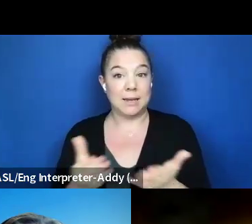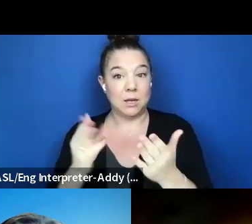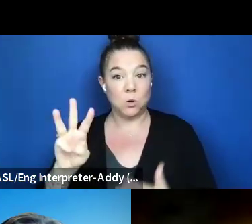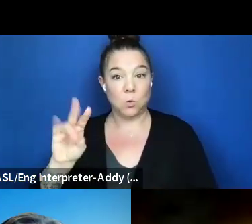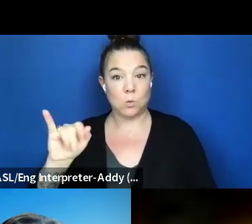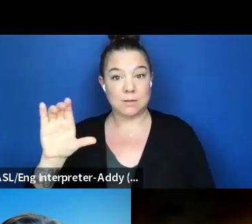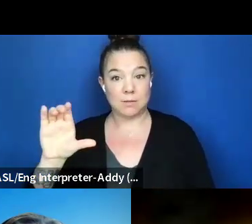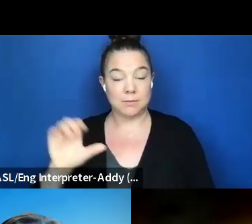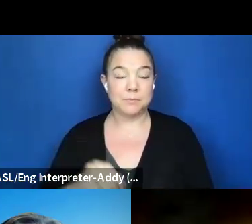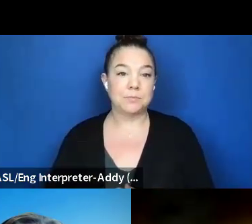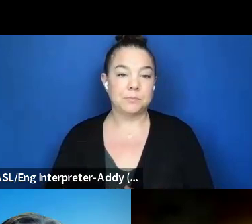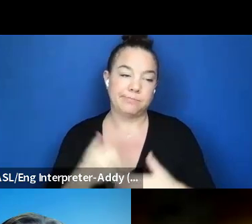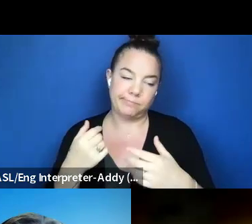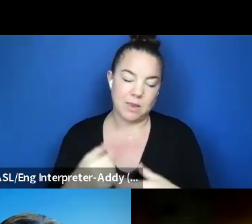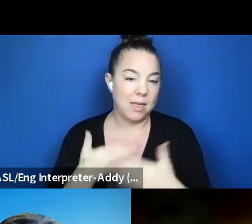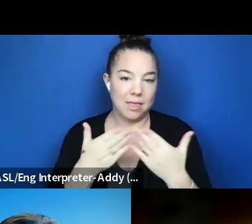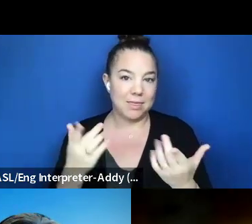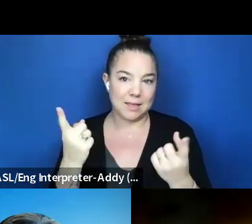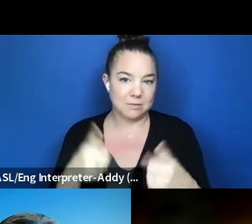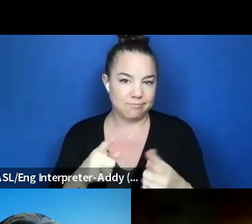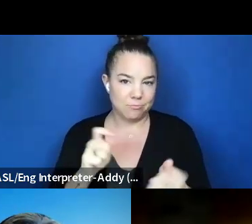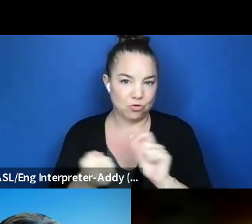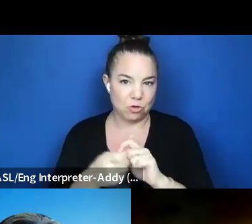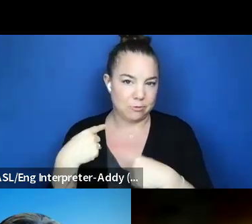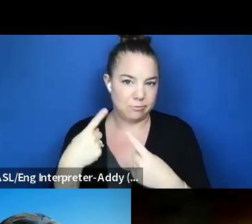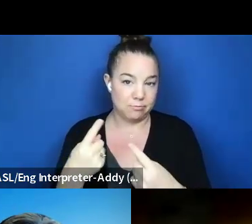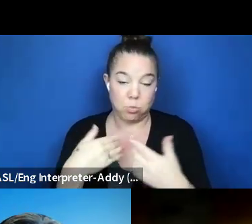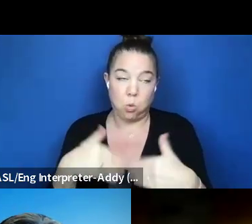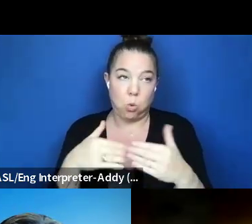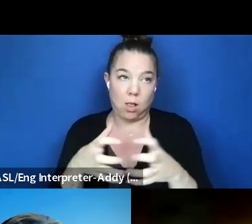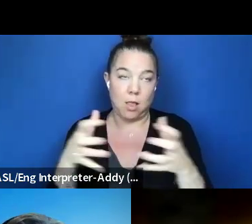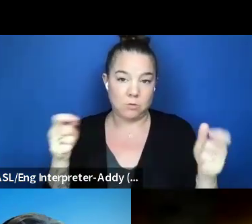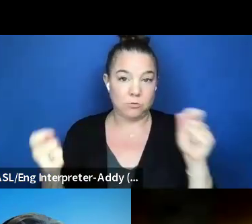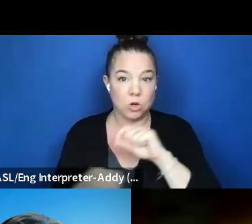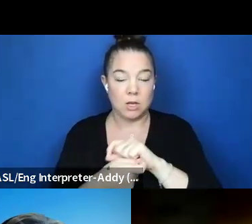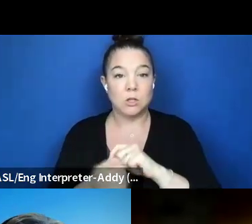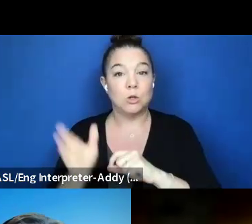Don Posh: See, things have changed like you said. Things have changed severely. We used to have town halls.